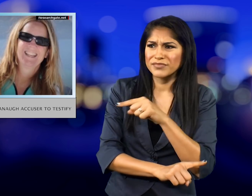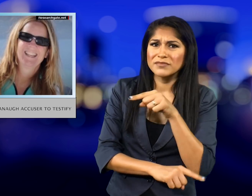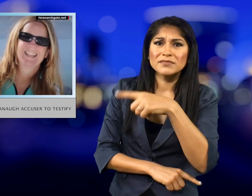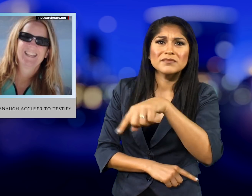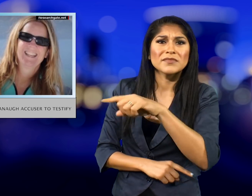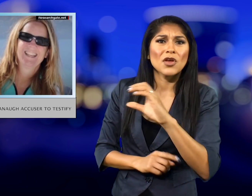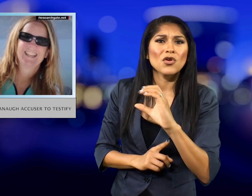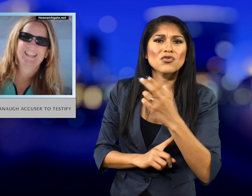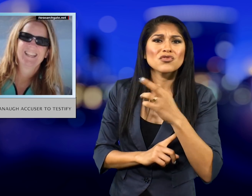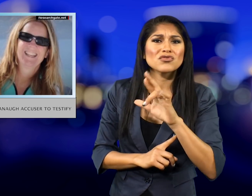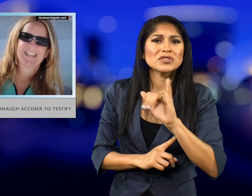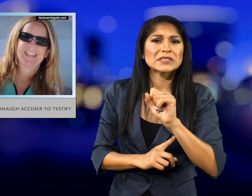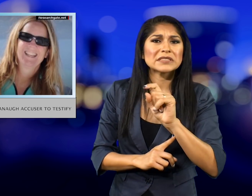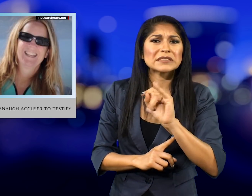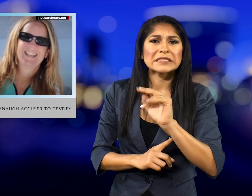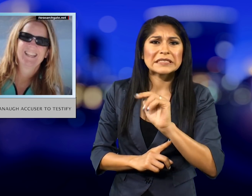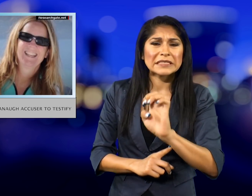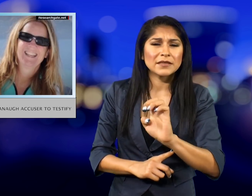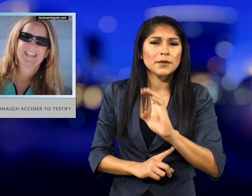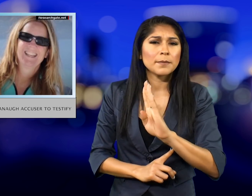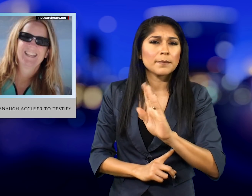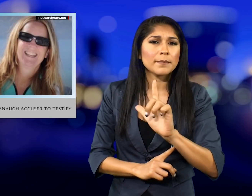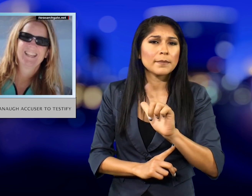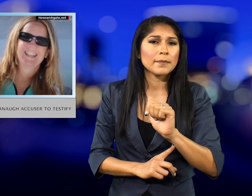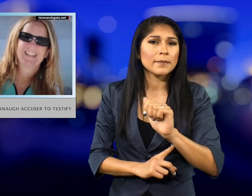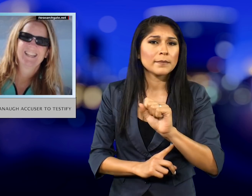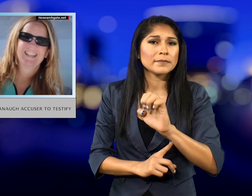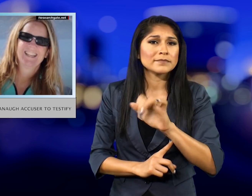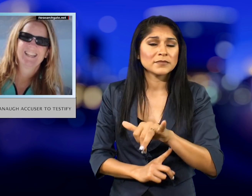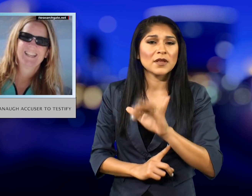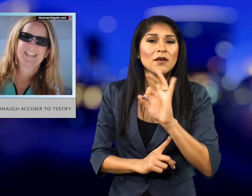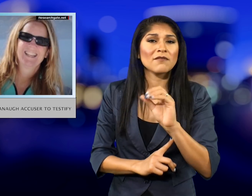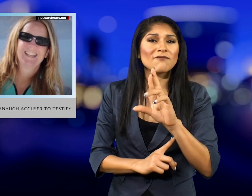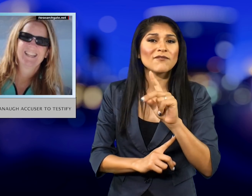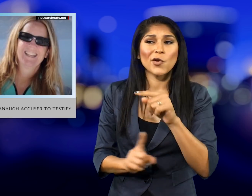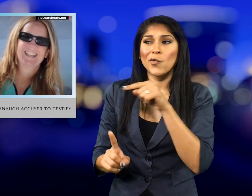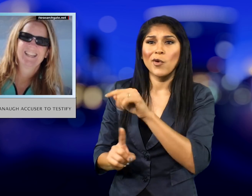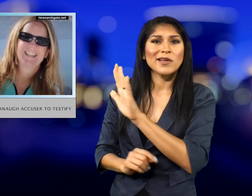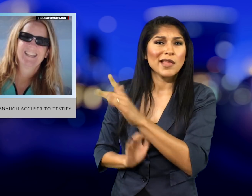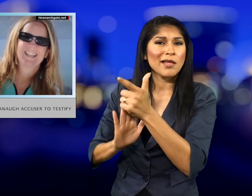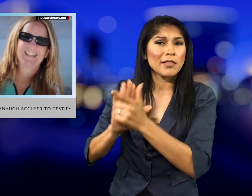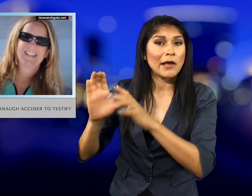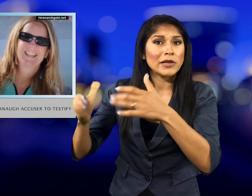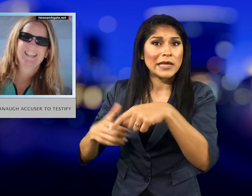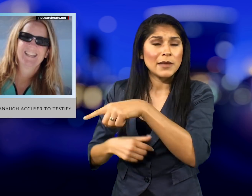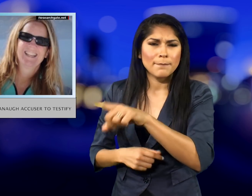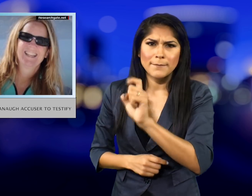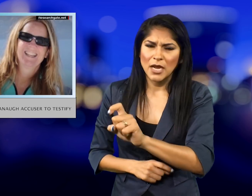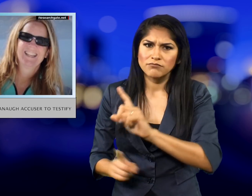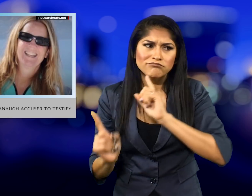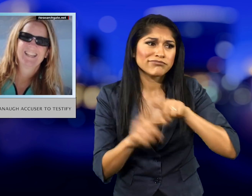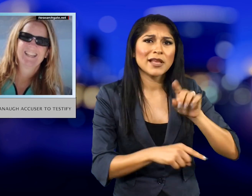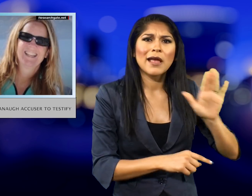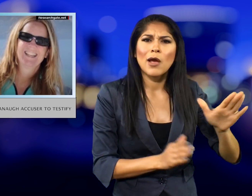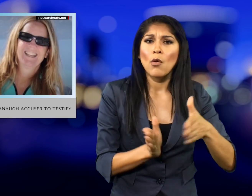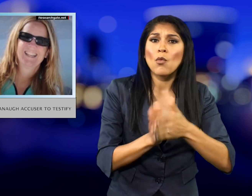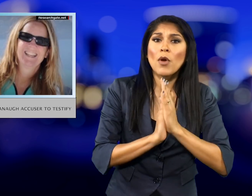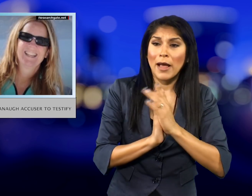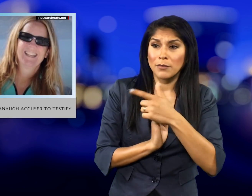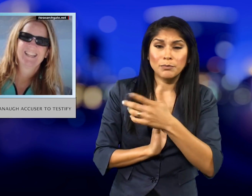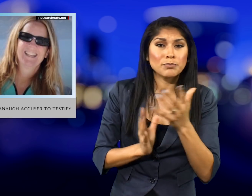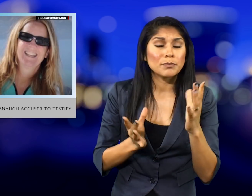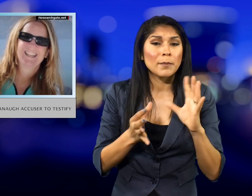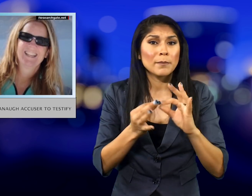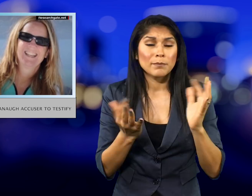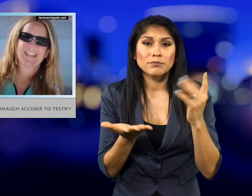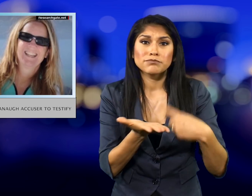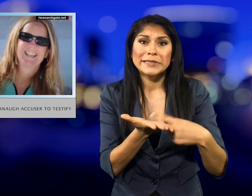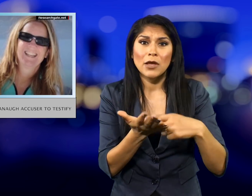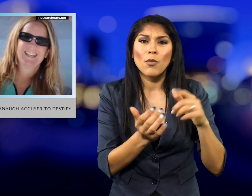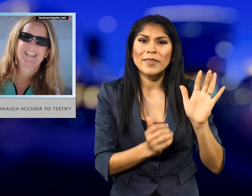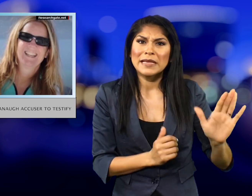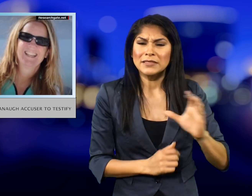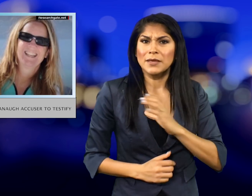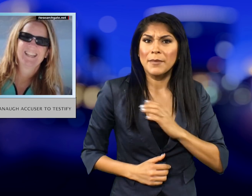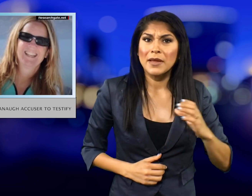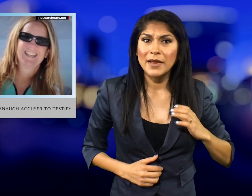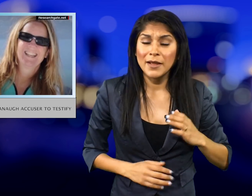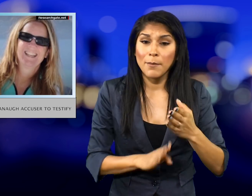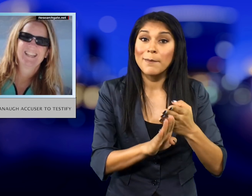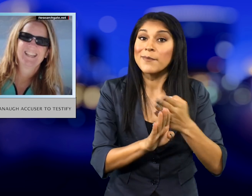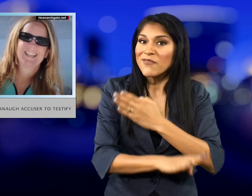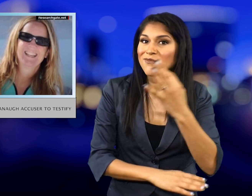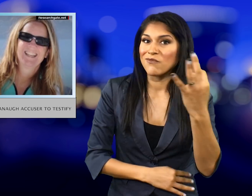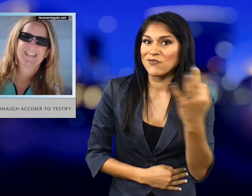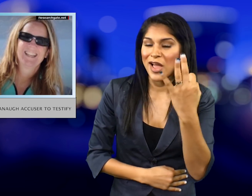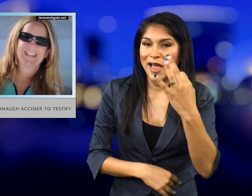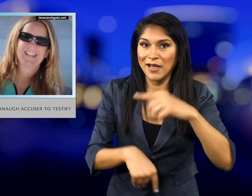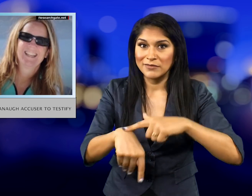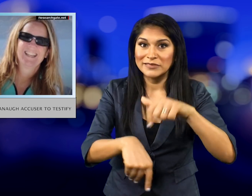Blasey Ford's legal team to respond to a request to speak to his committee.